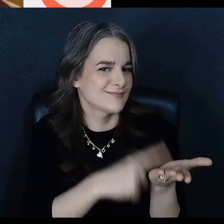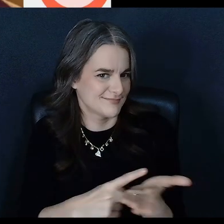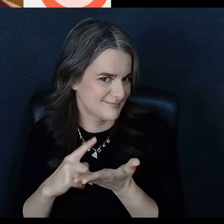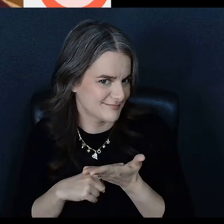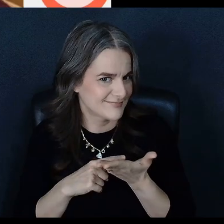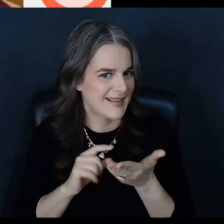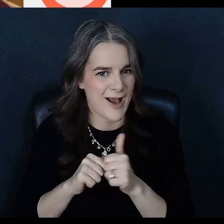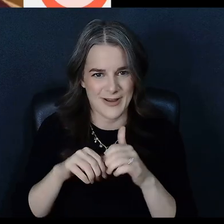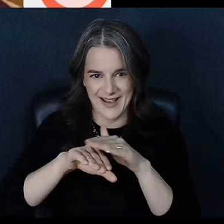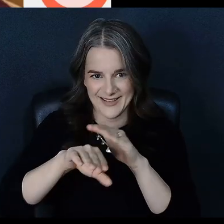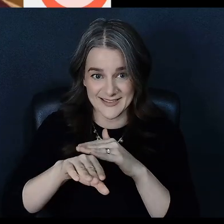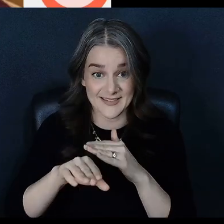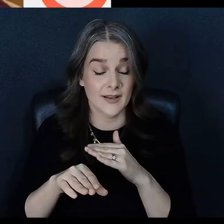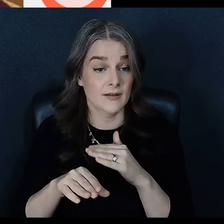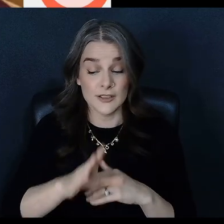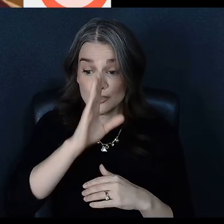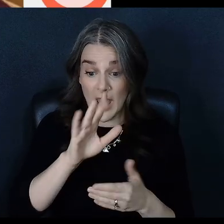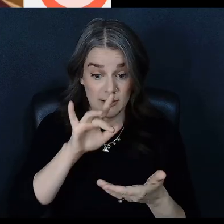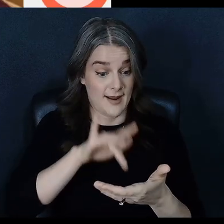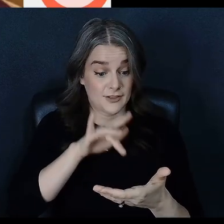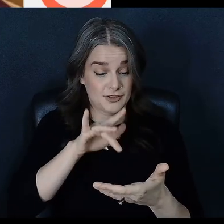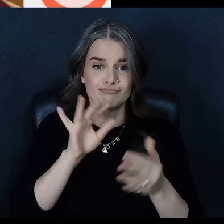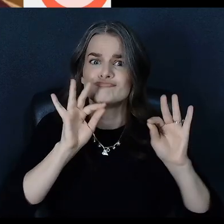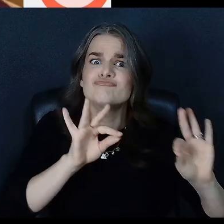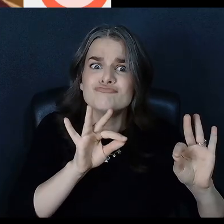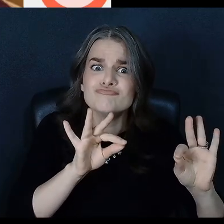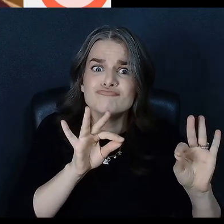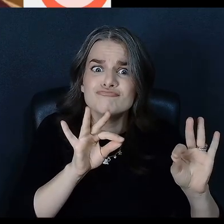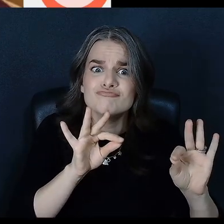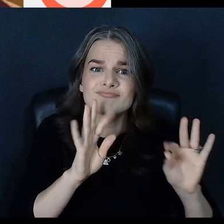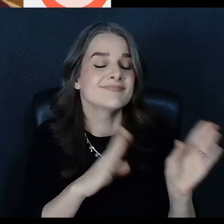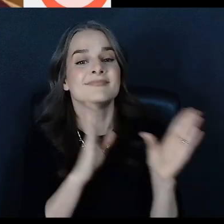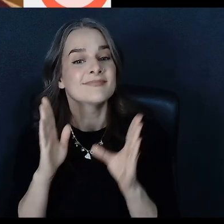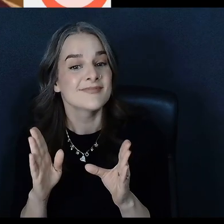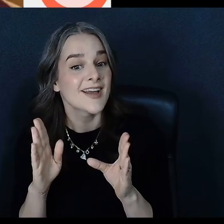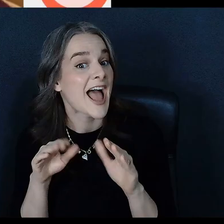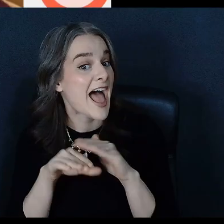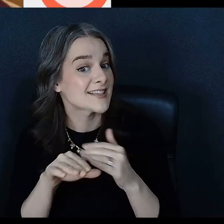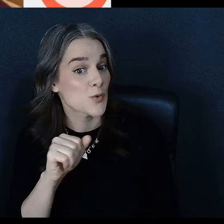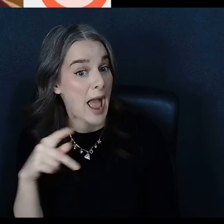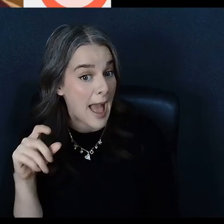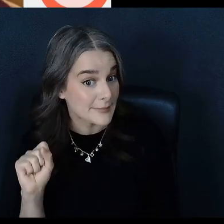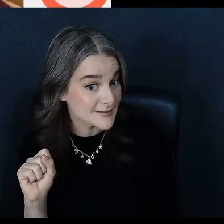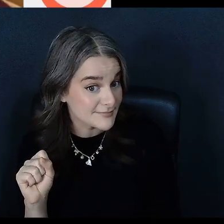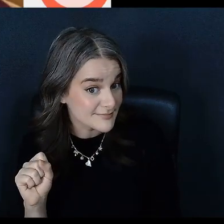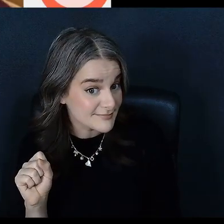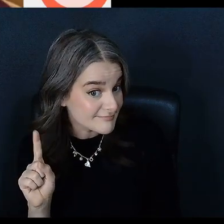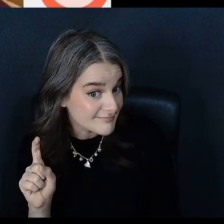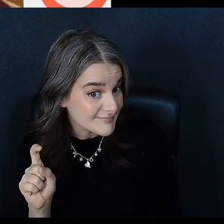Do they need access to apps? Do they need access to the menus within an app?